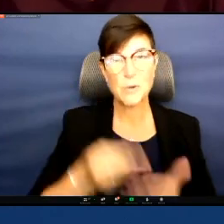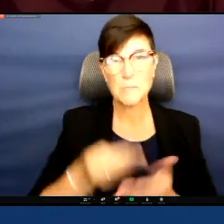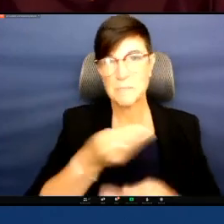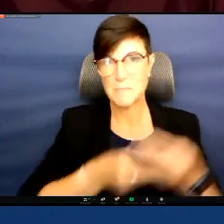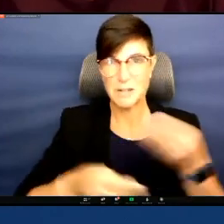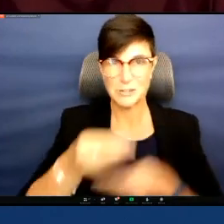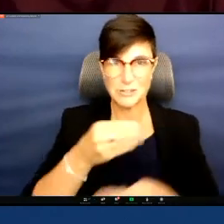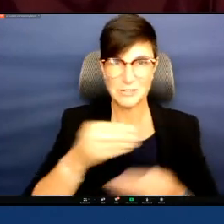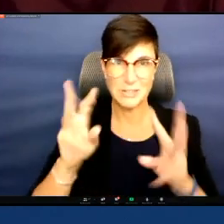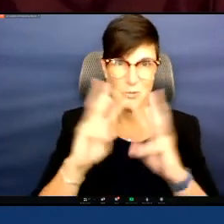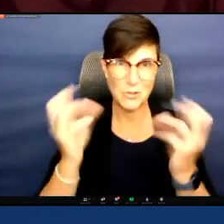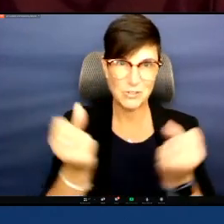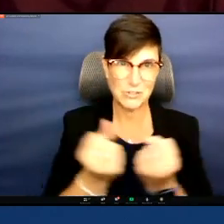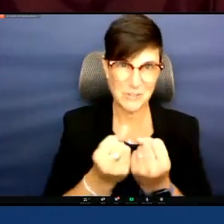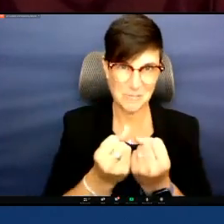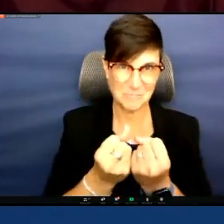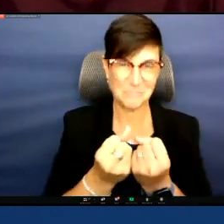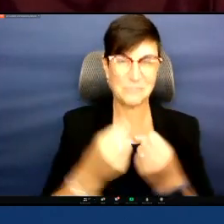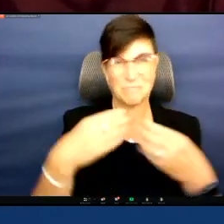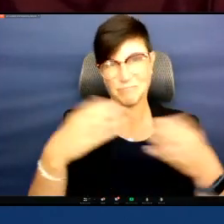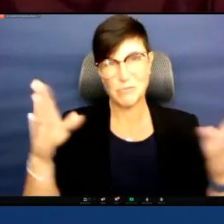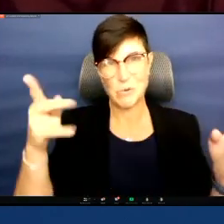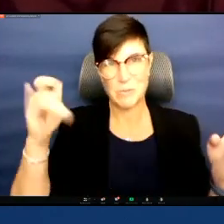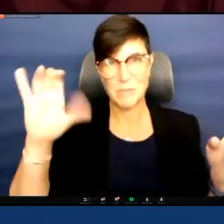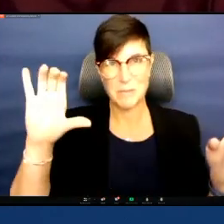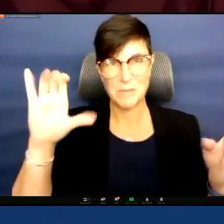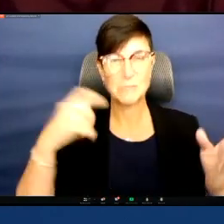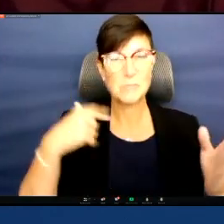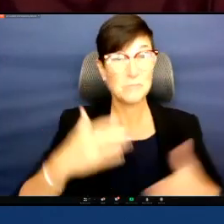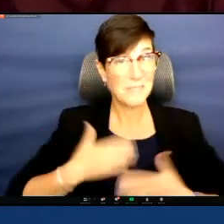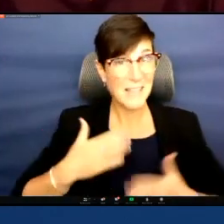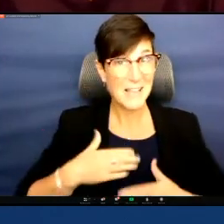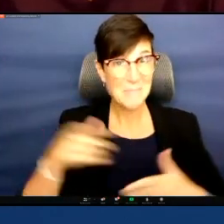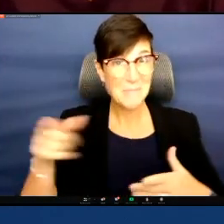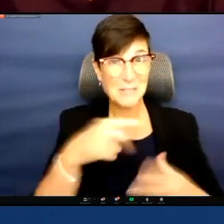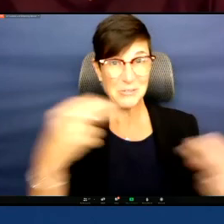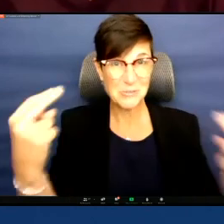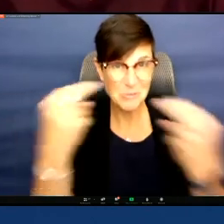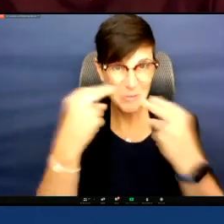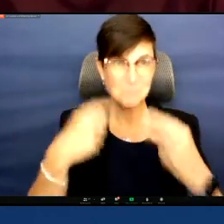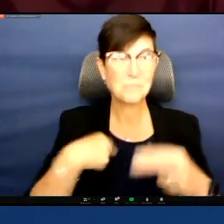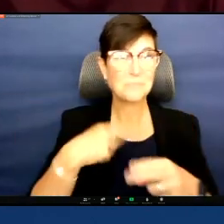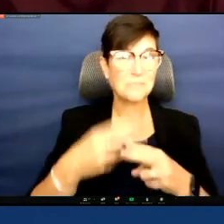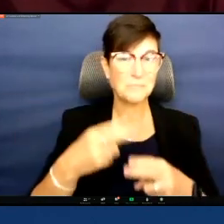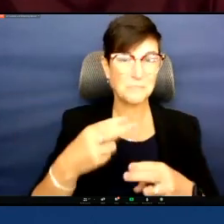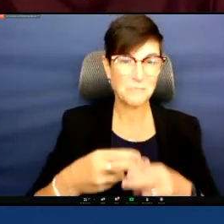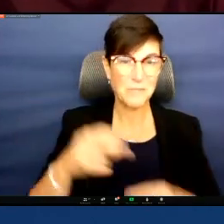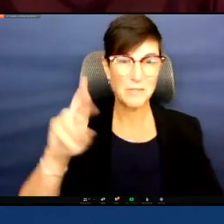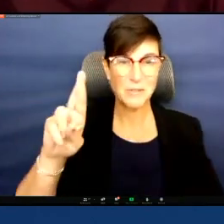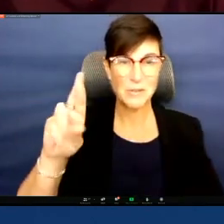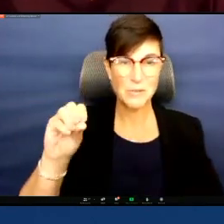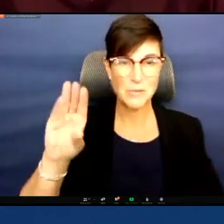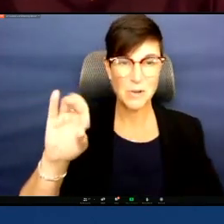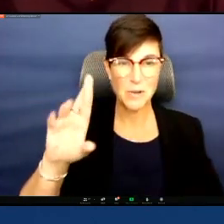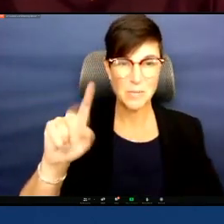We're pleased to have each of you here with us today. I am Robert Ben Dorf and I will be facilitating the workshop session today.